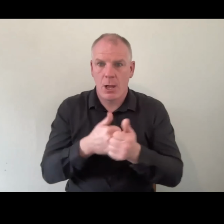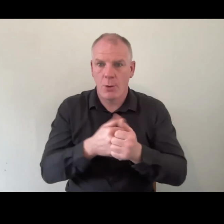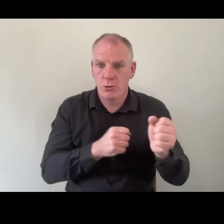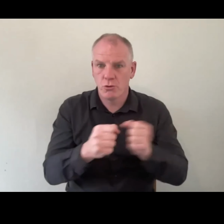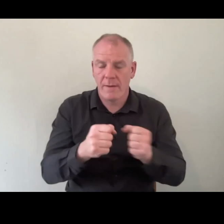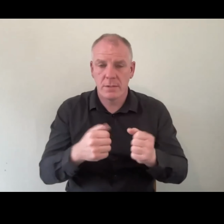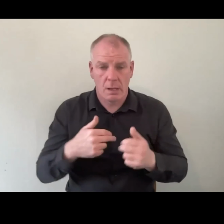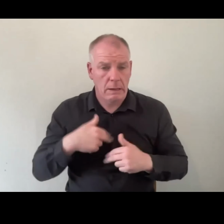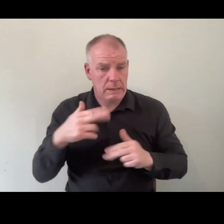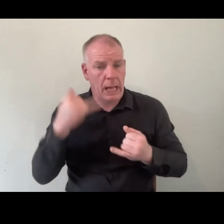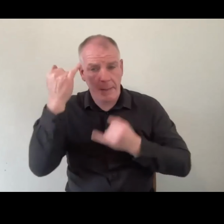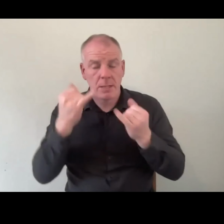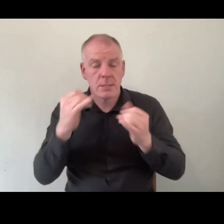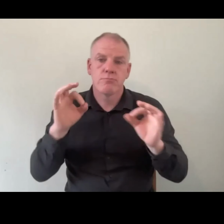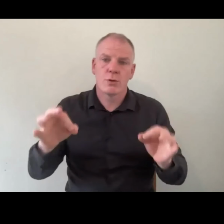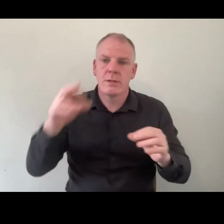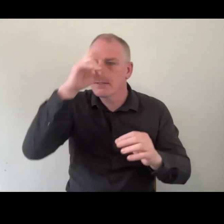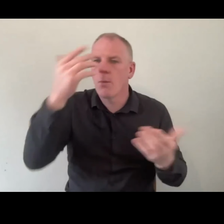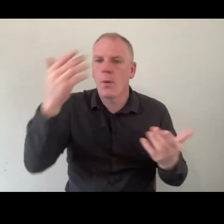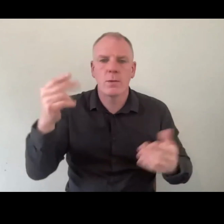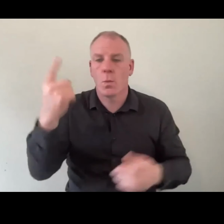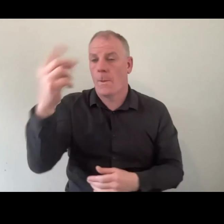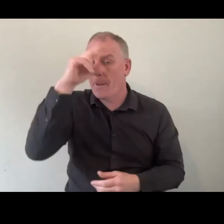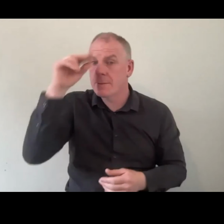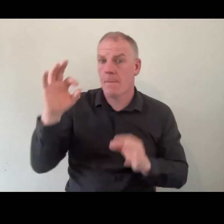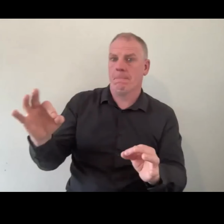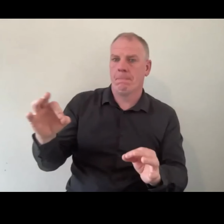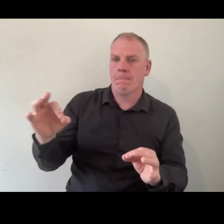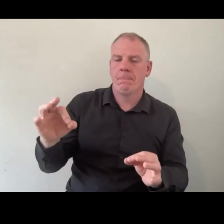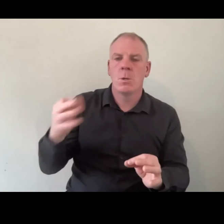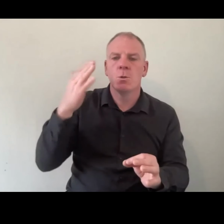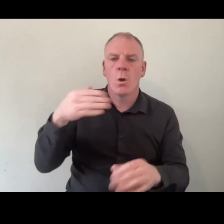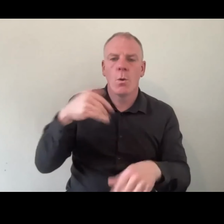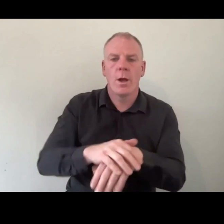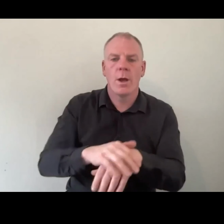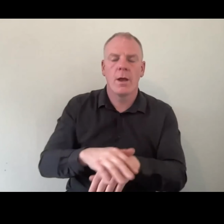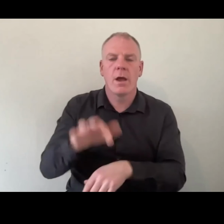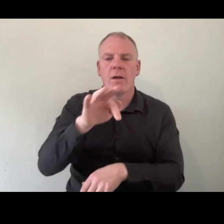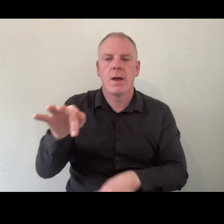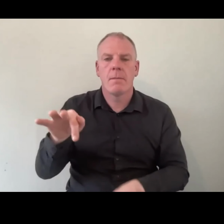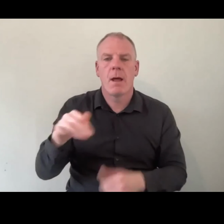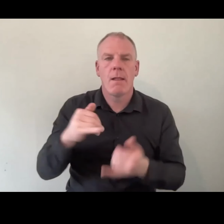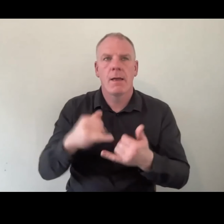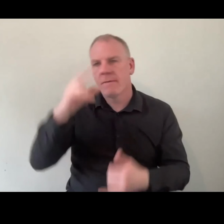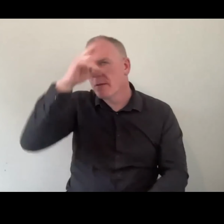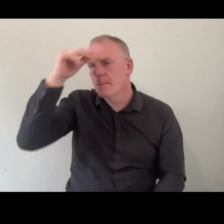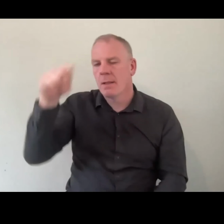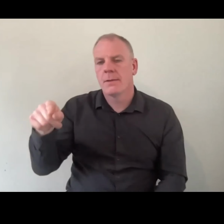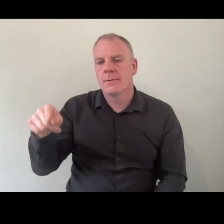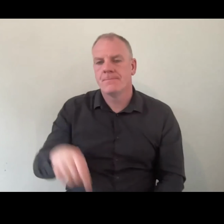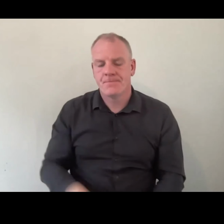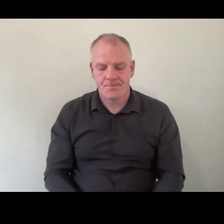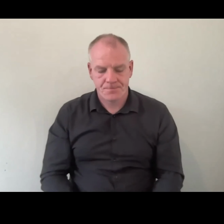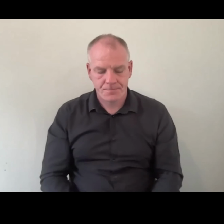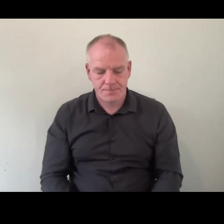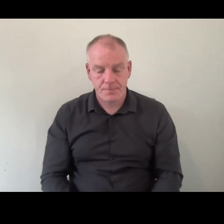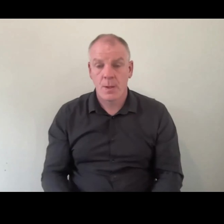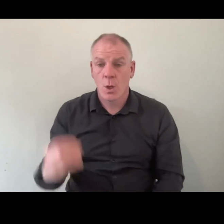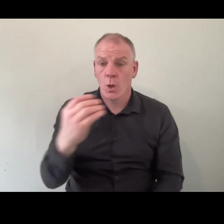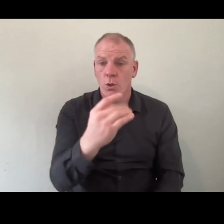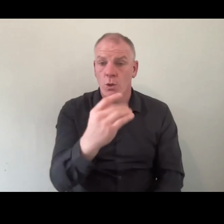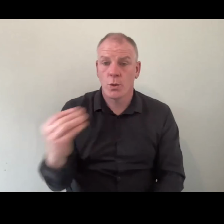A great example of this comes from things like subtitles on services like Netflix,